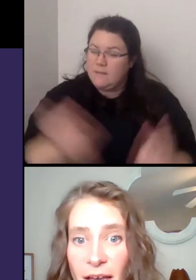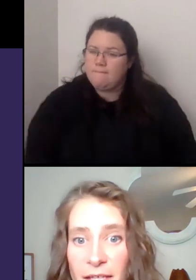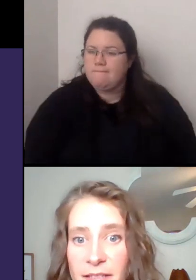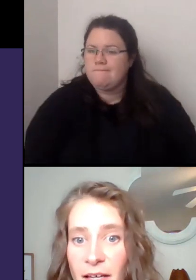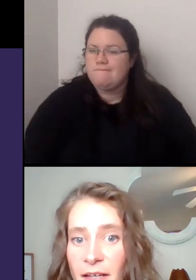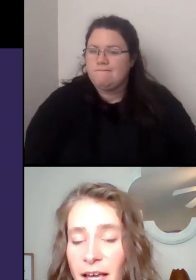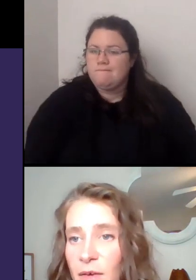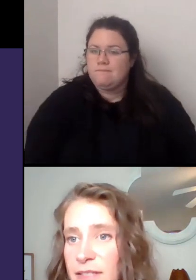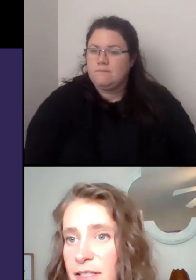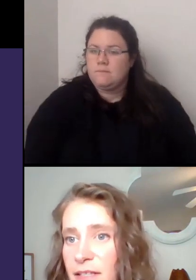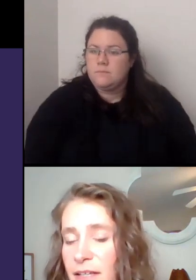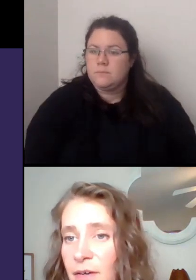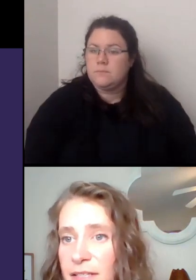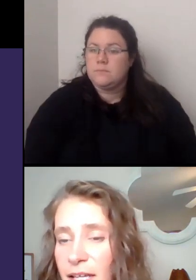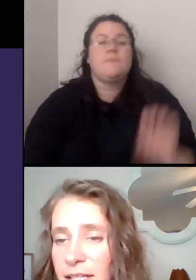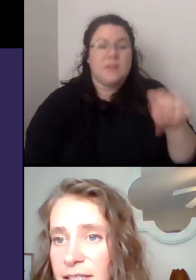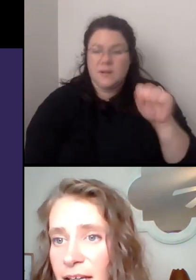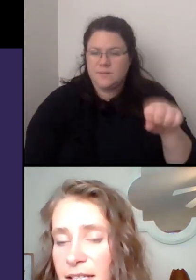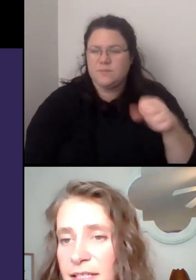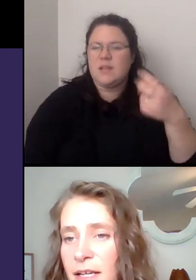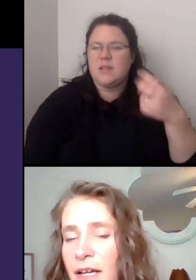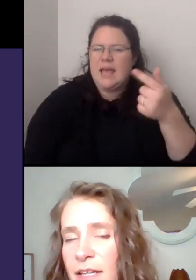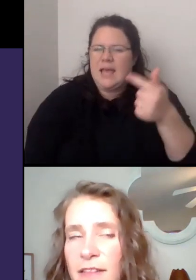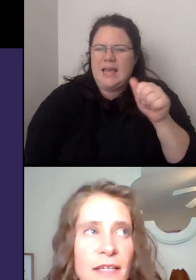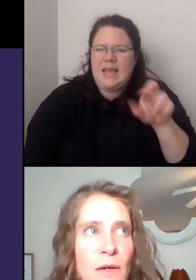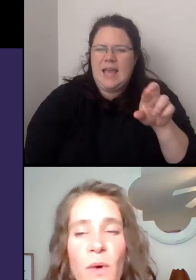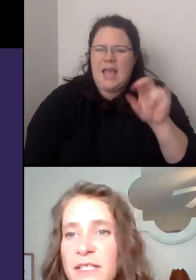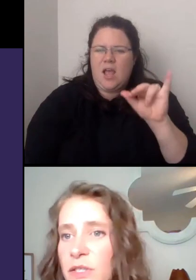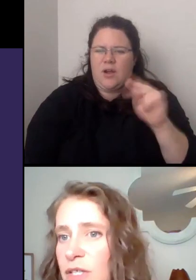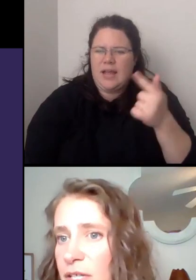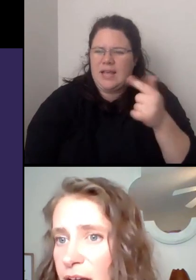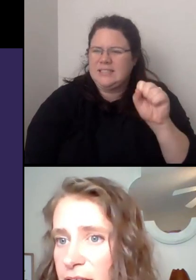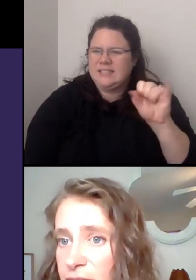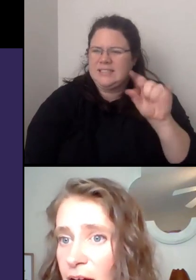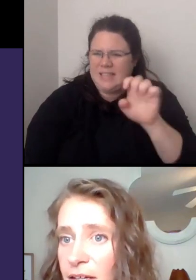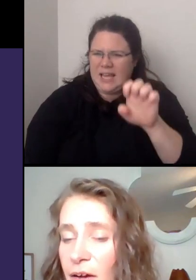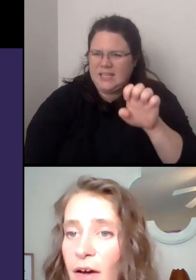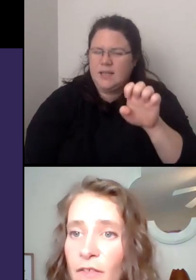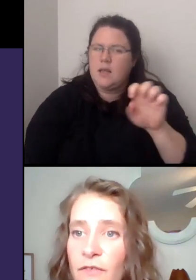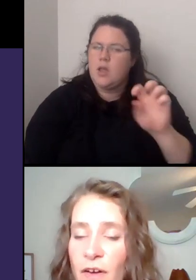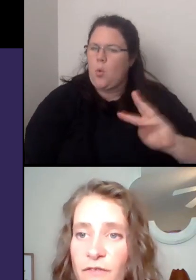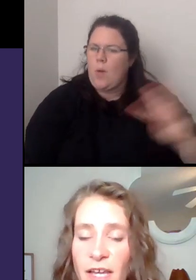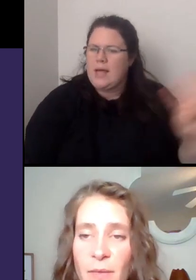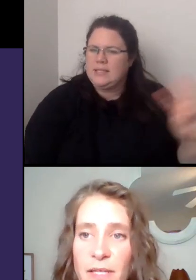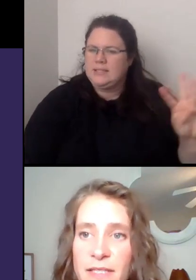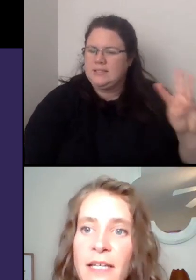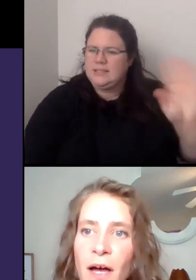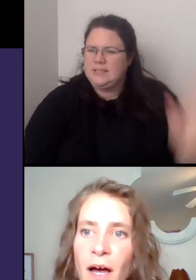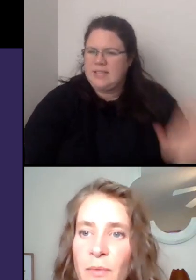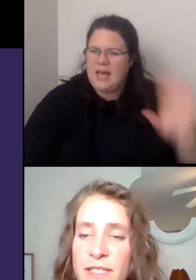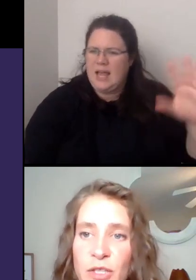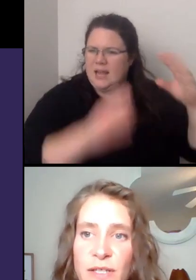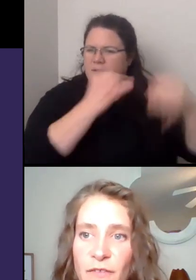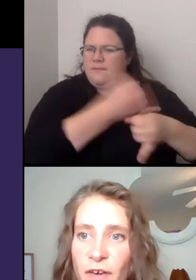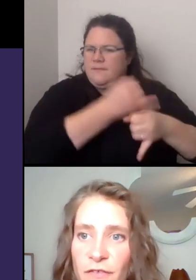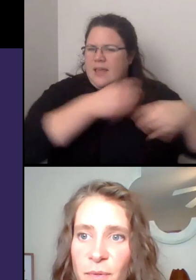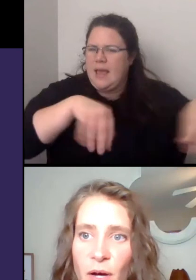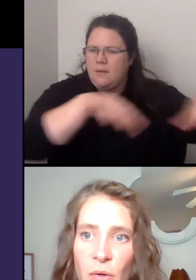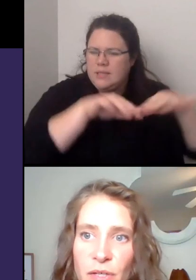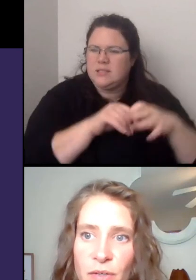Yes. It's the Gerring site on the western side of campus. It's actually not far from Cahokia Creek.